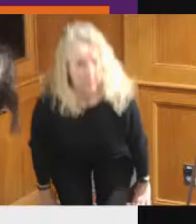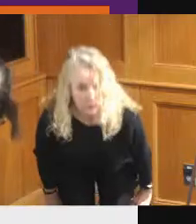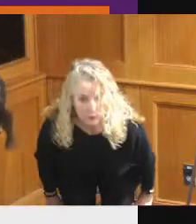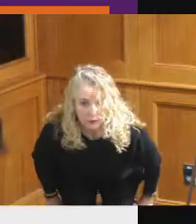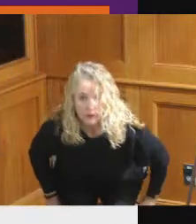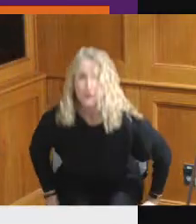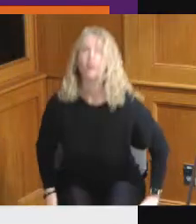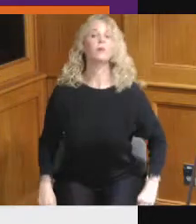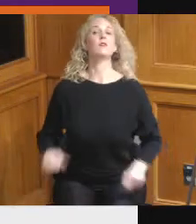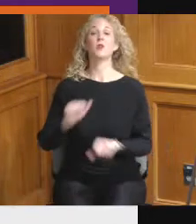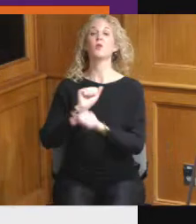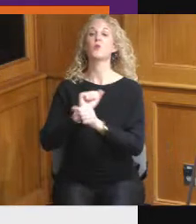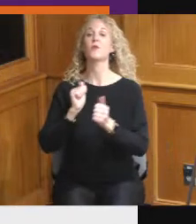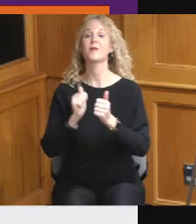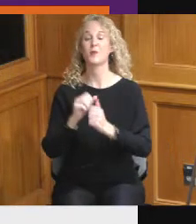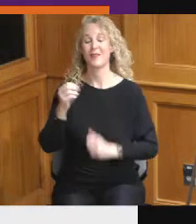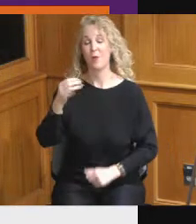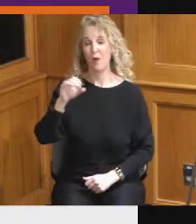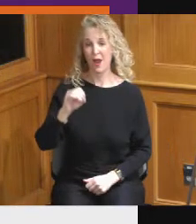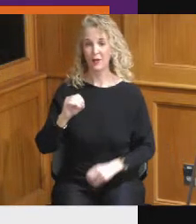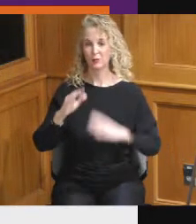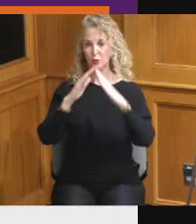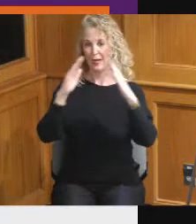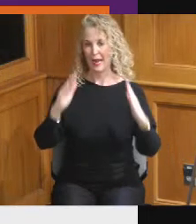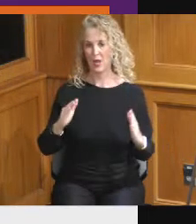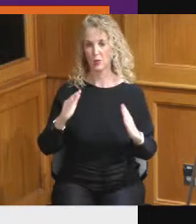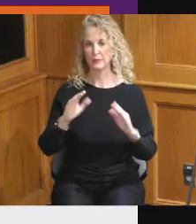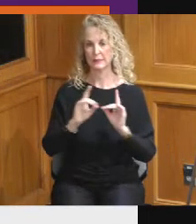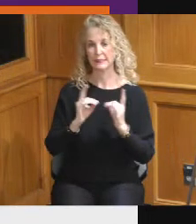to create a process where we can make what what we're calling conditional commitments